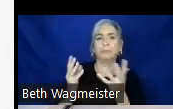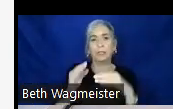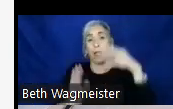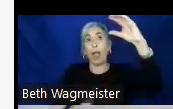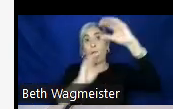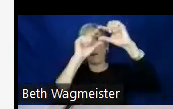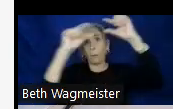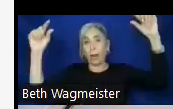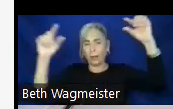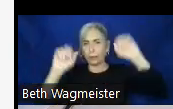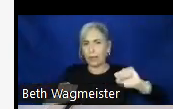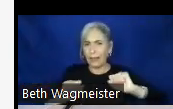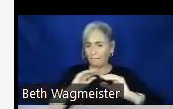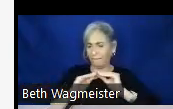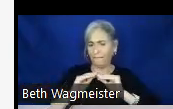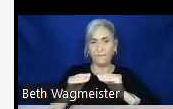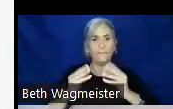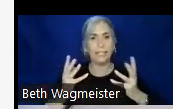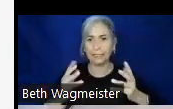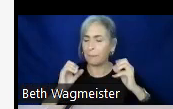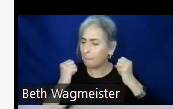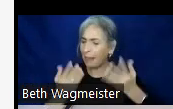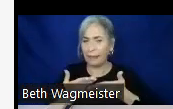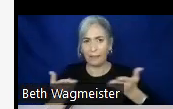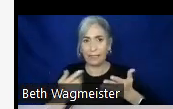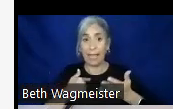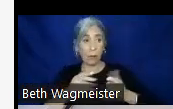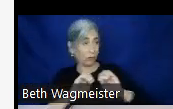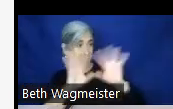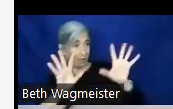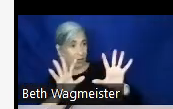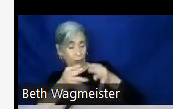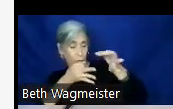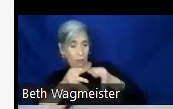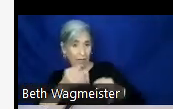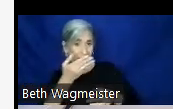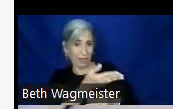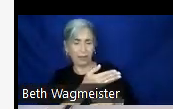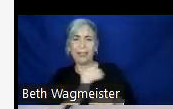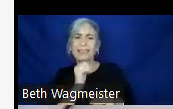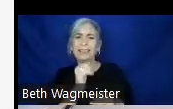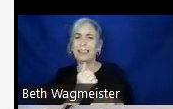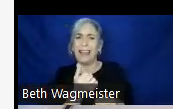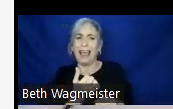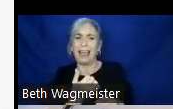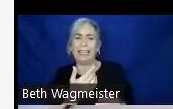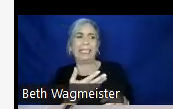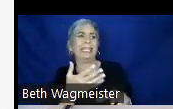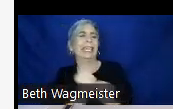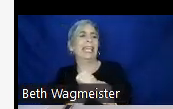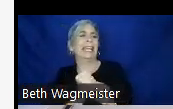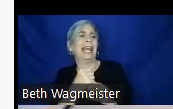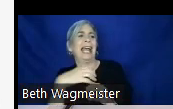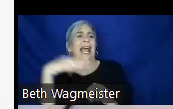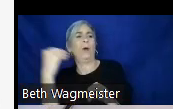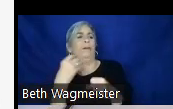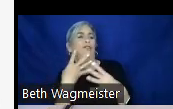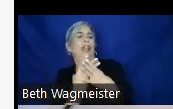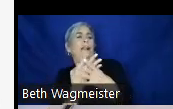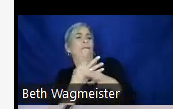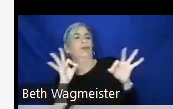I was clear there to say this is not a get out of jail free card. None of it is. None